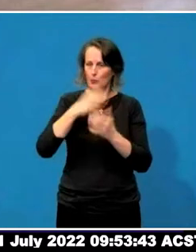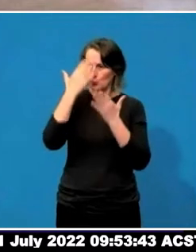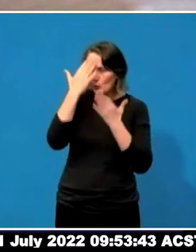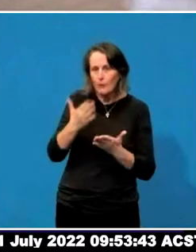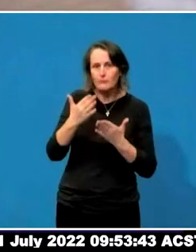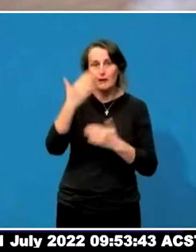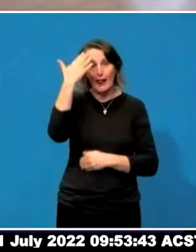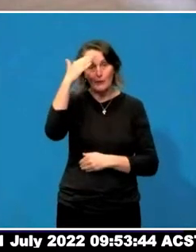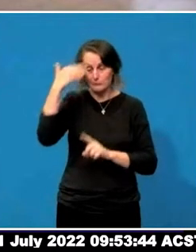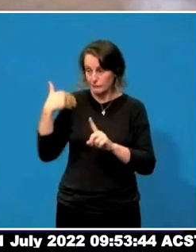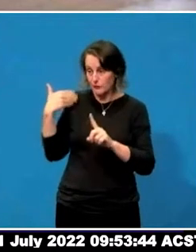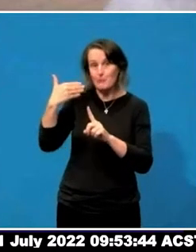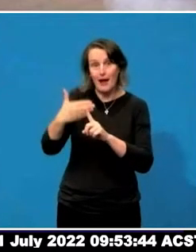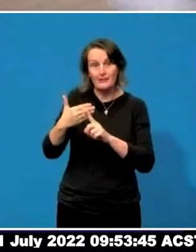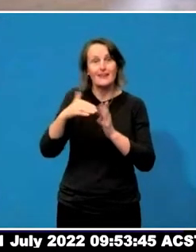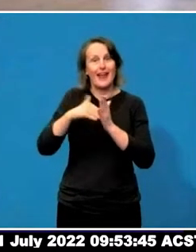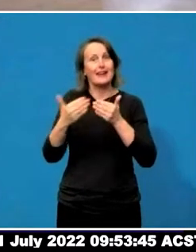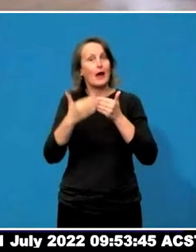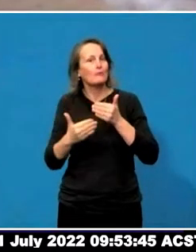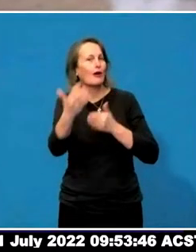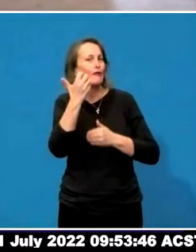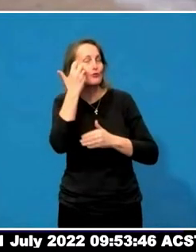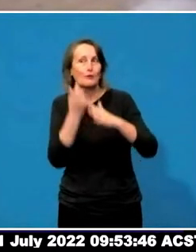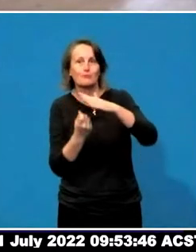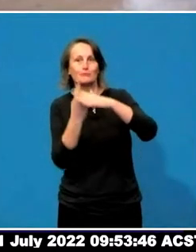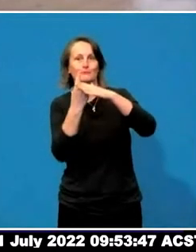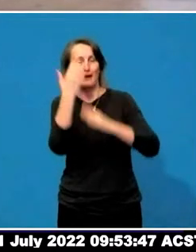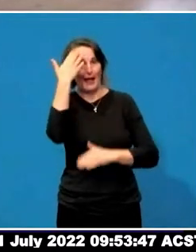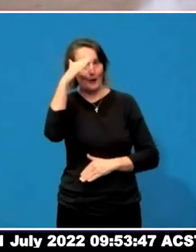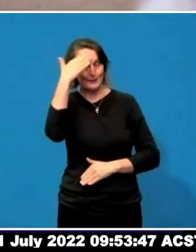I would like to acknowledge the native title determination made by the Federal Court was